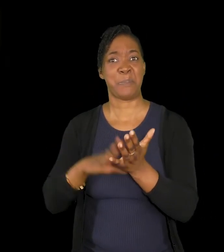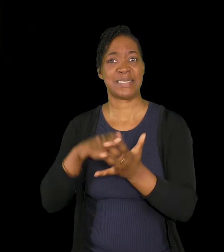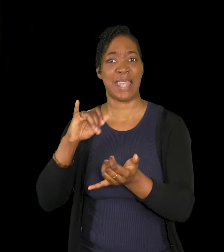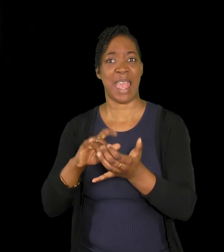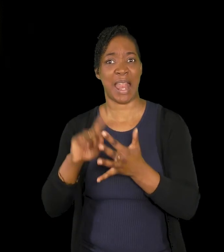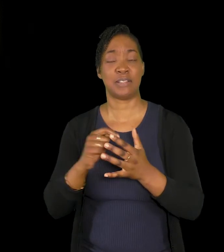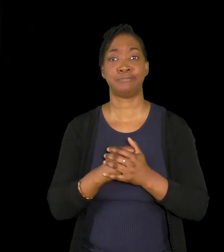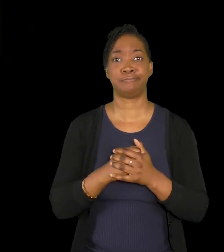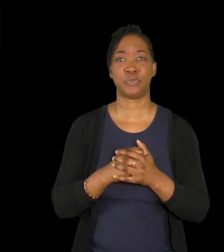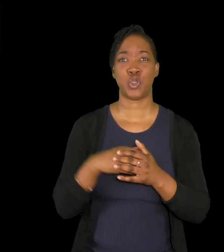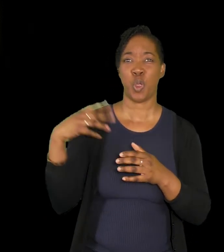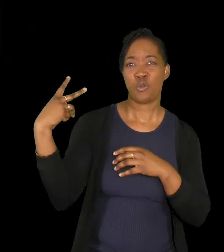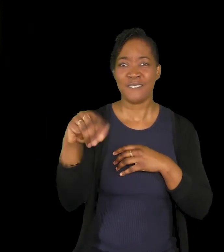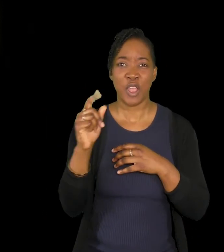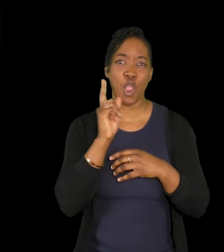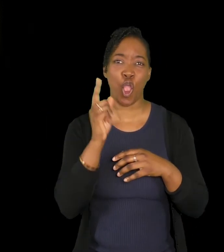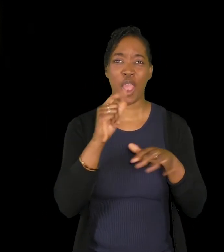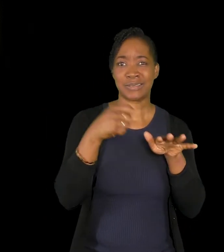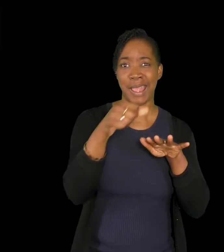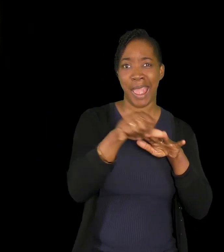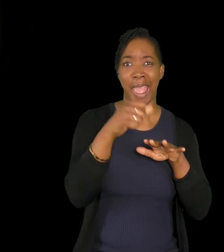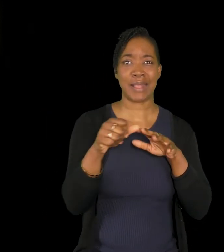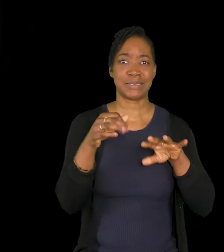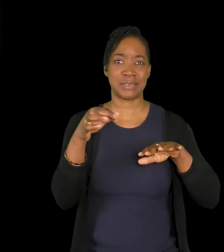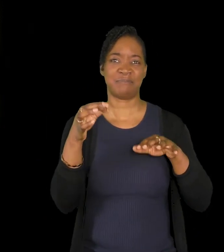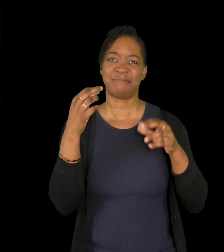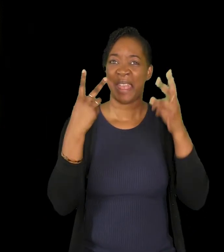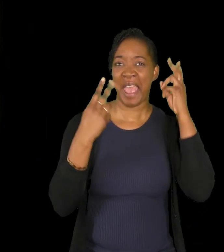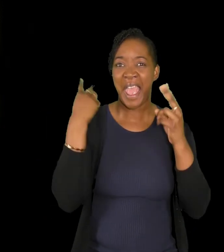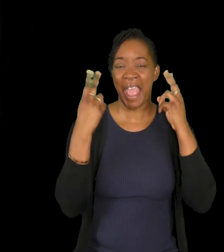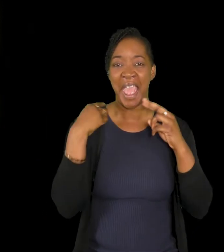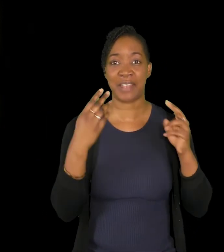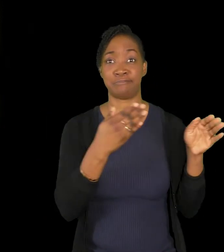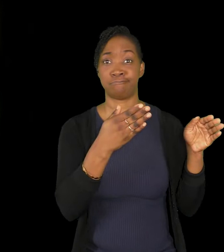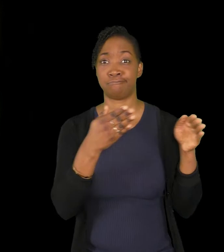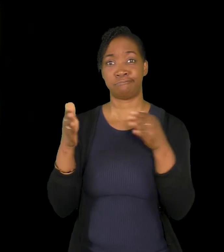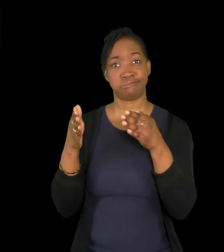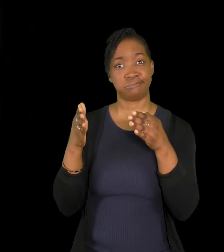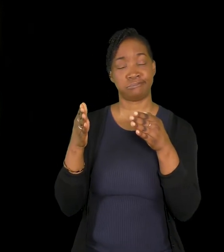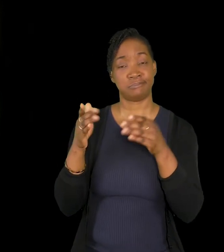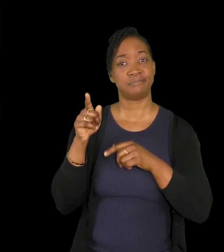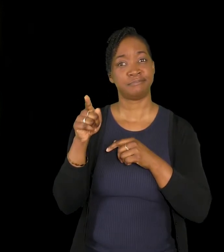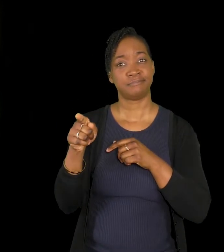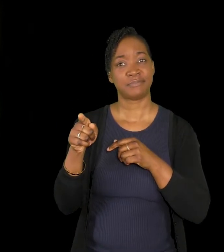“get your nails done, get a pedicure, get your hair did.” Pan left to a scene from Salma's work.